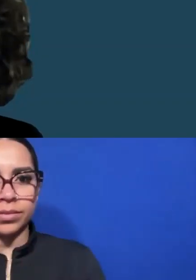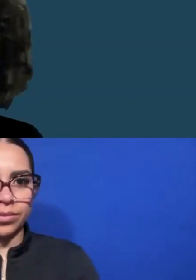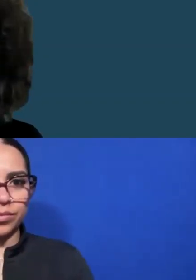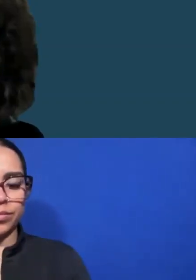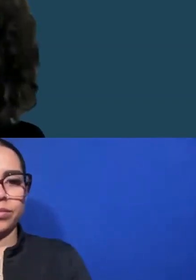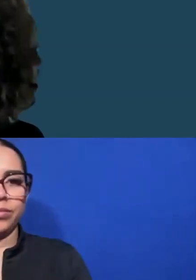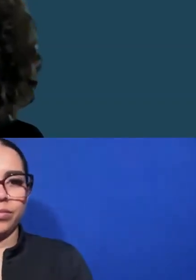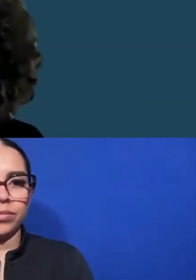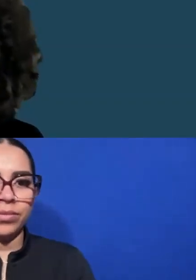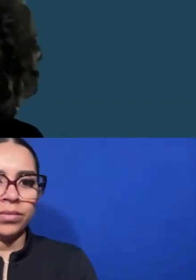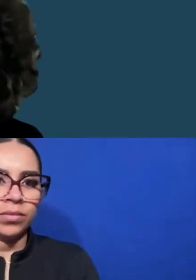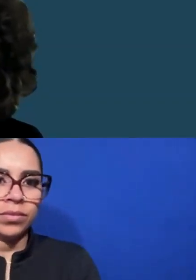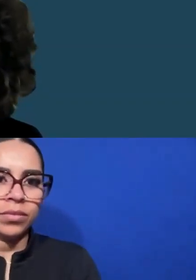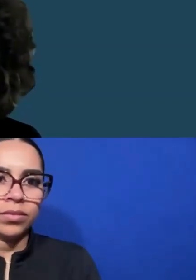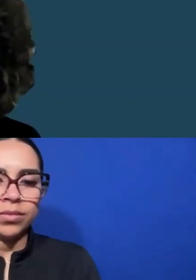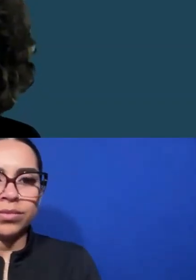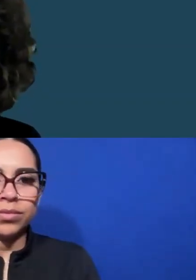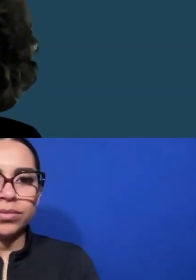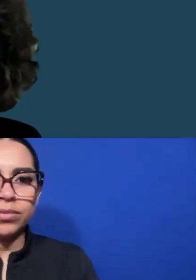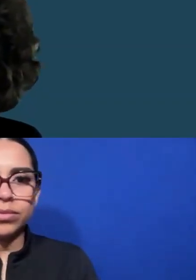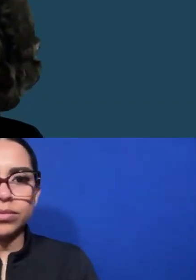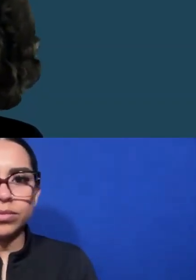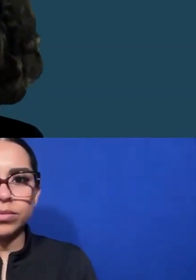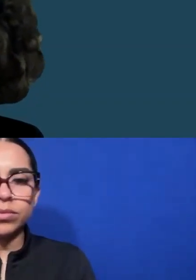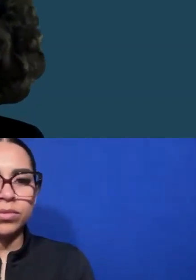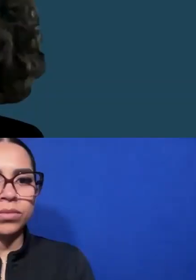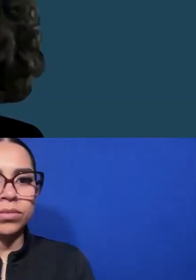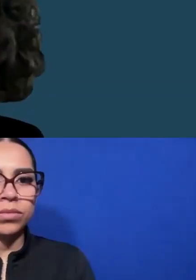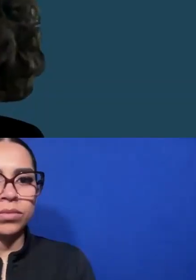that people can get only through the Home